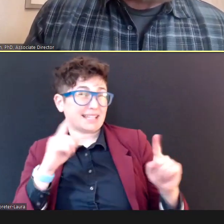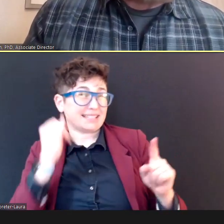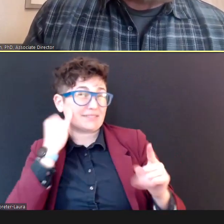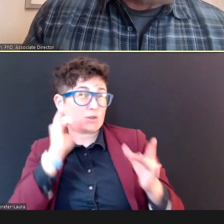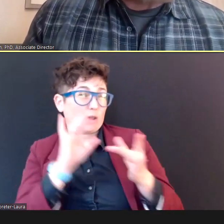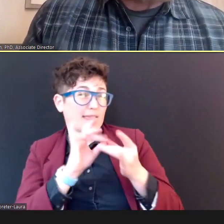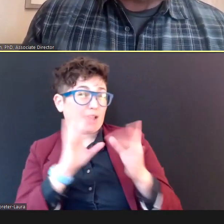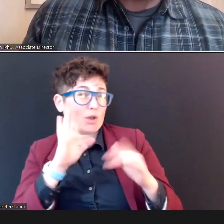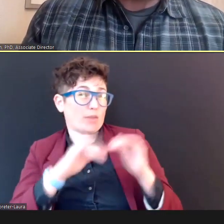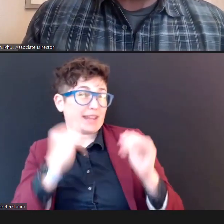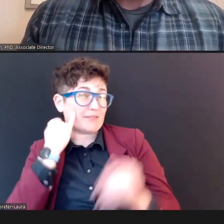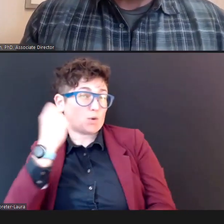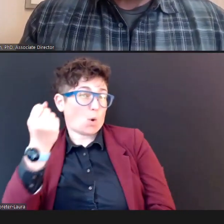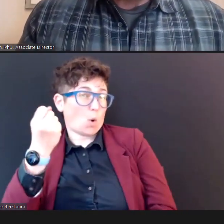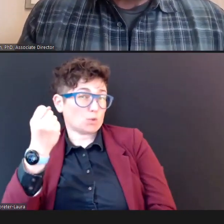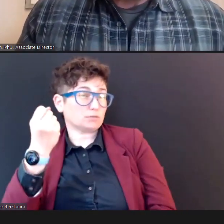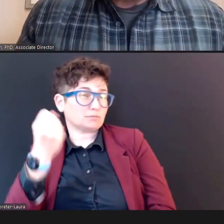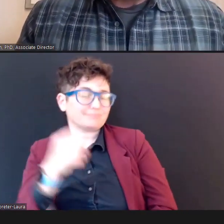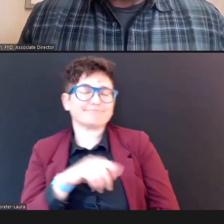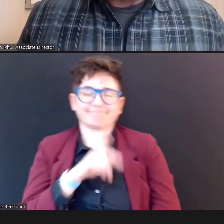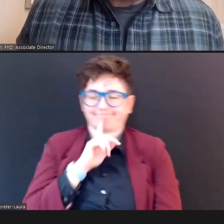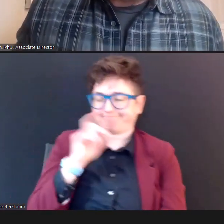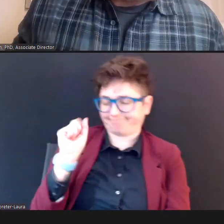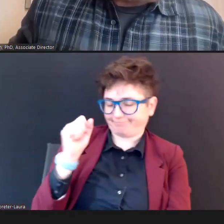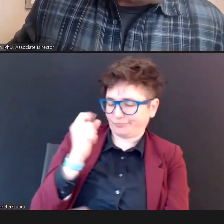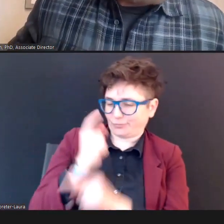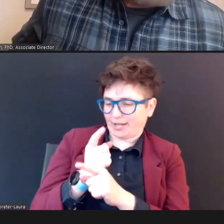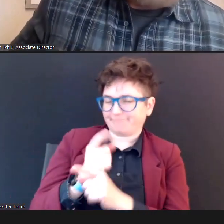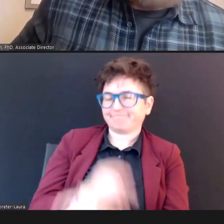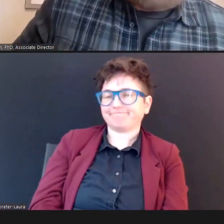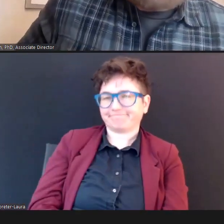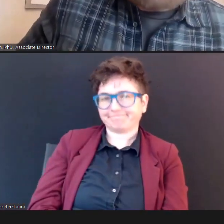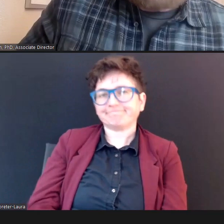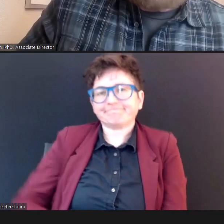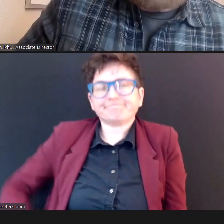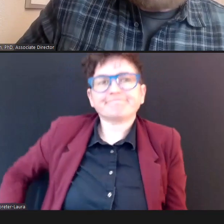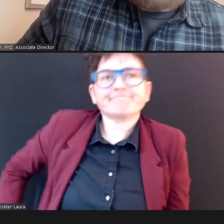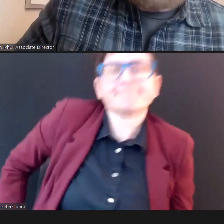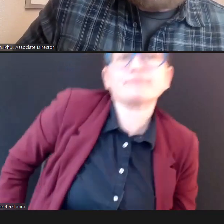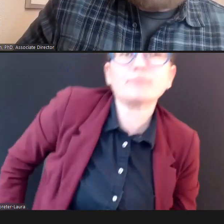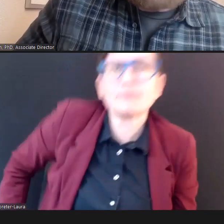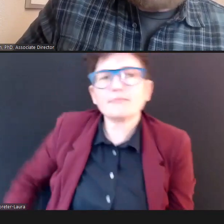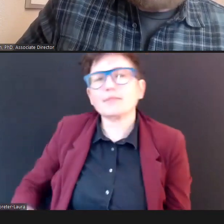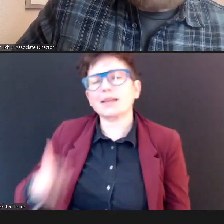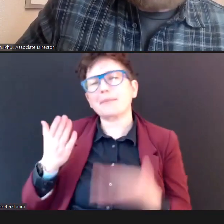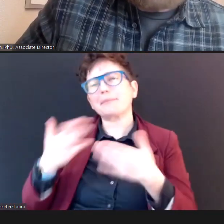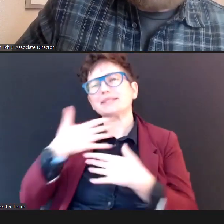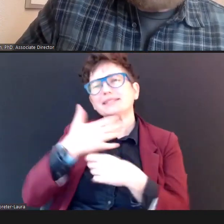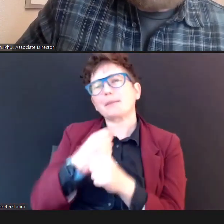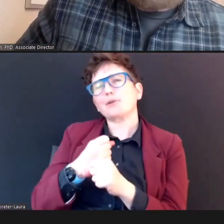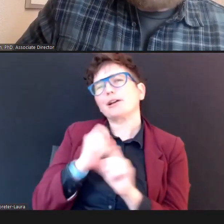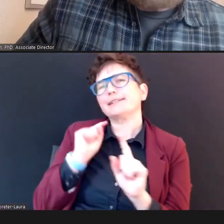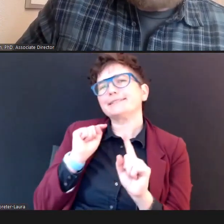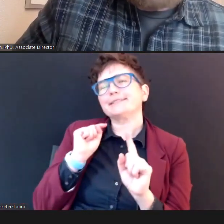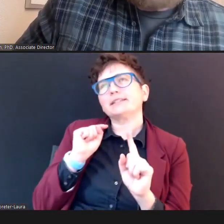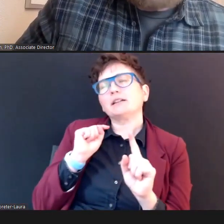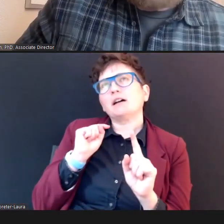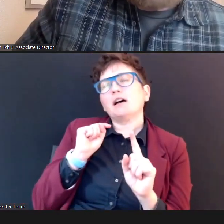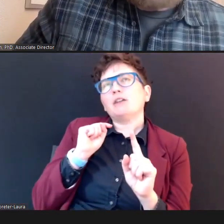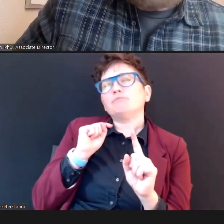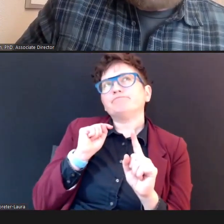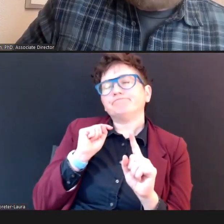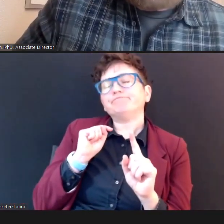hold on actually yes yeah so maybe to to